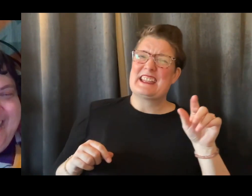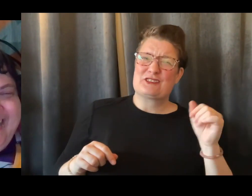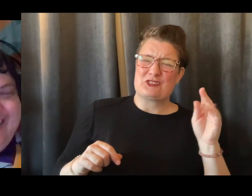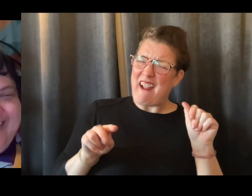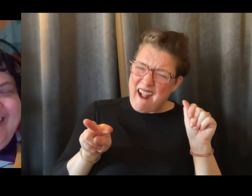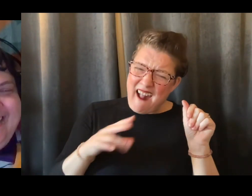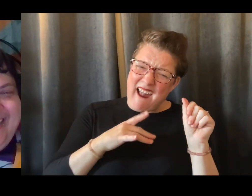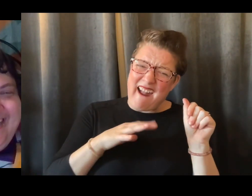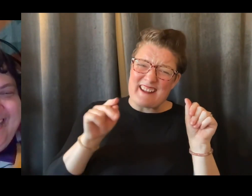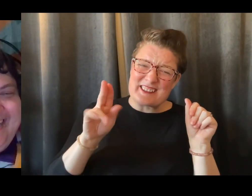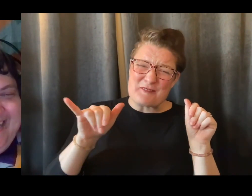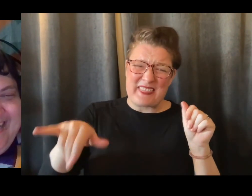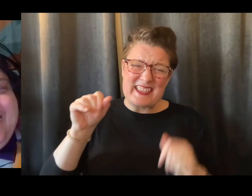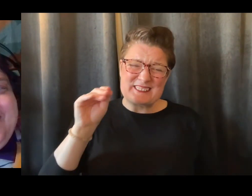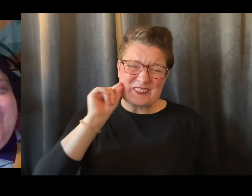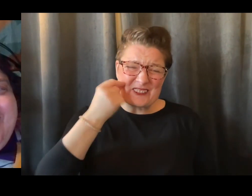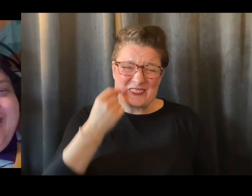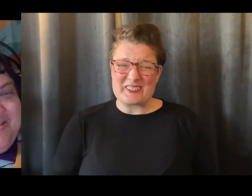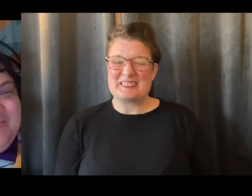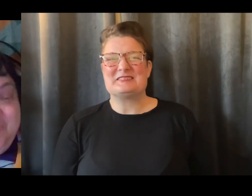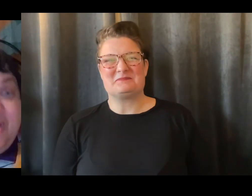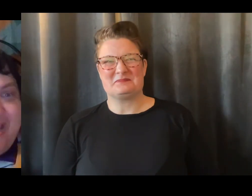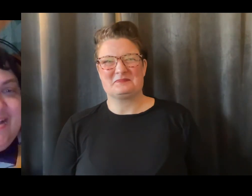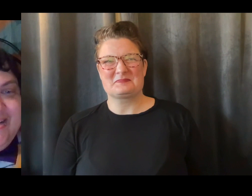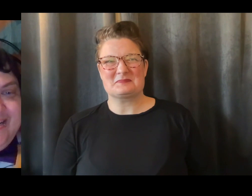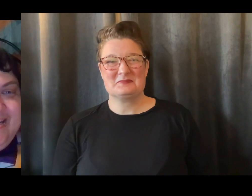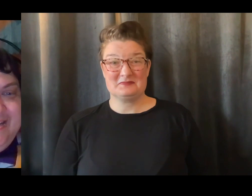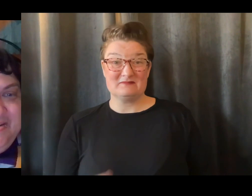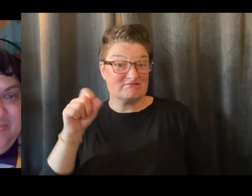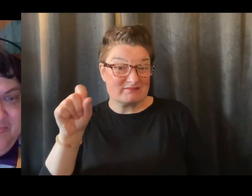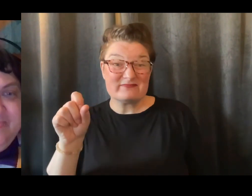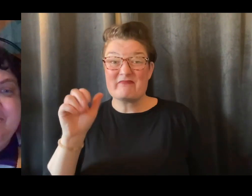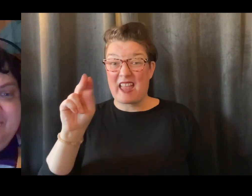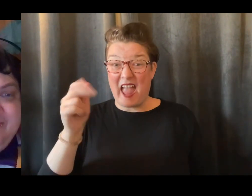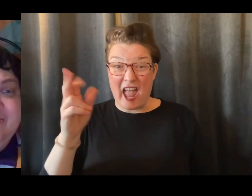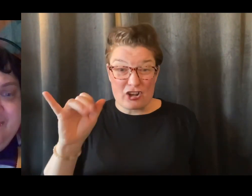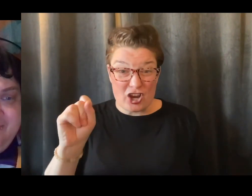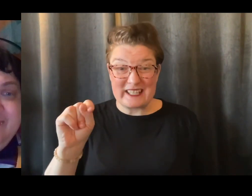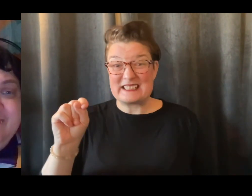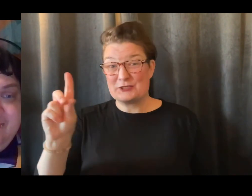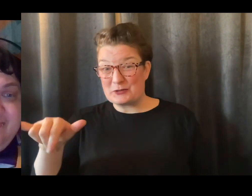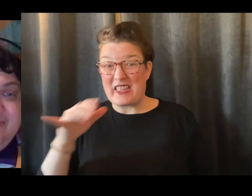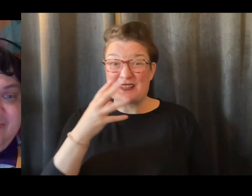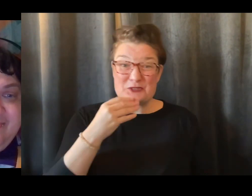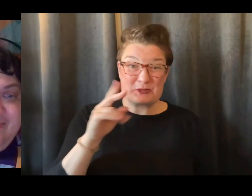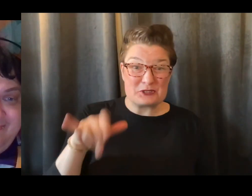Well, anarchists do that. Jews do that. Jewish anarchists do that. We like punk rock. Nomy: Mm-hmm. Jna: We like singing together.